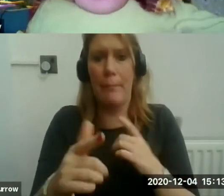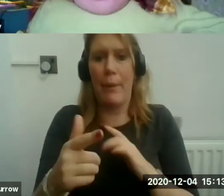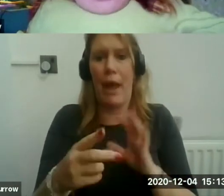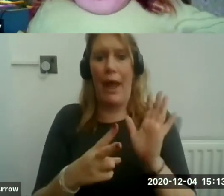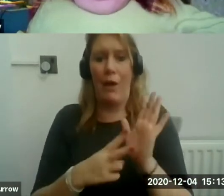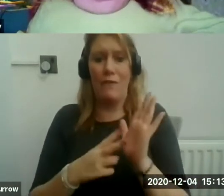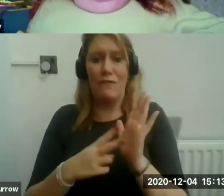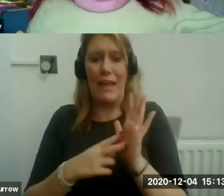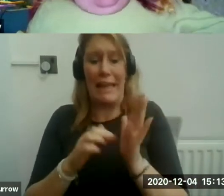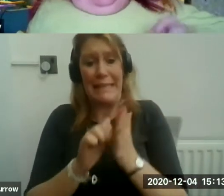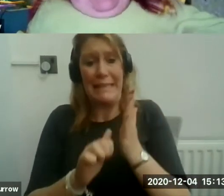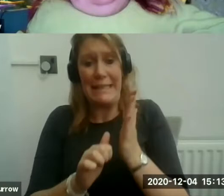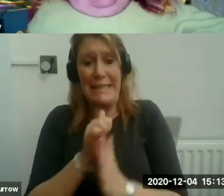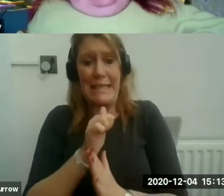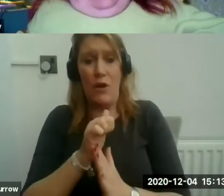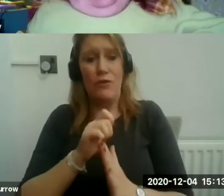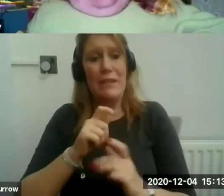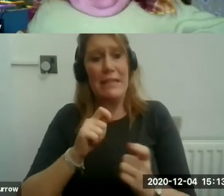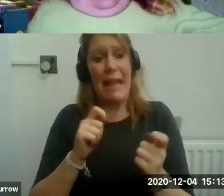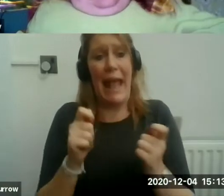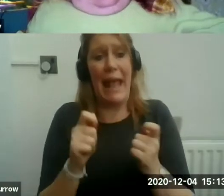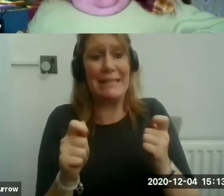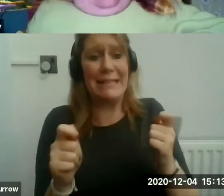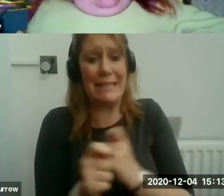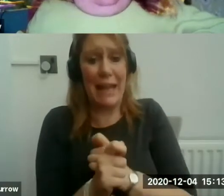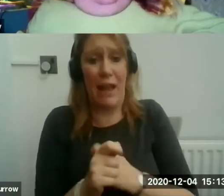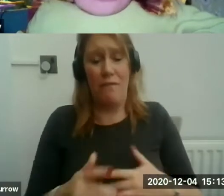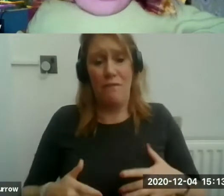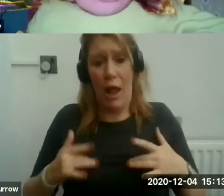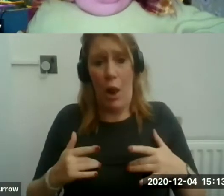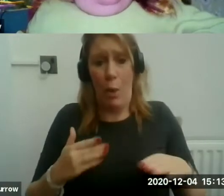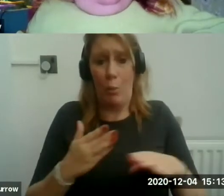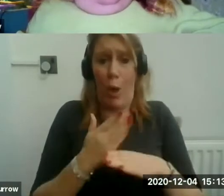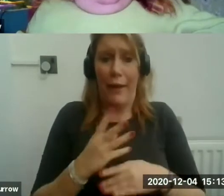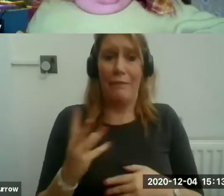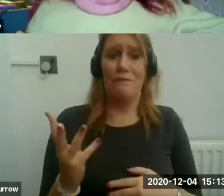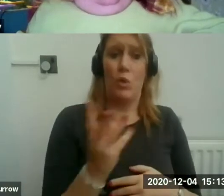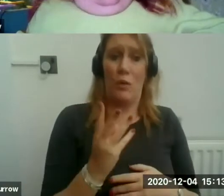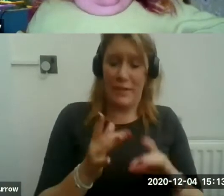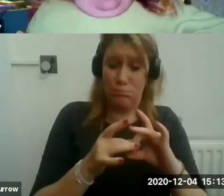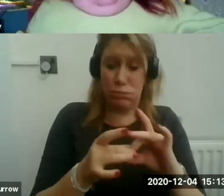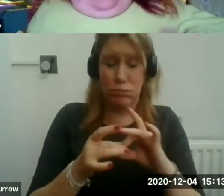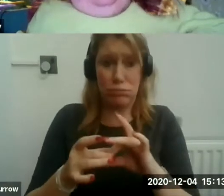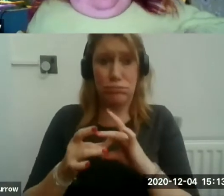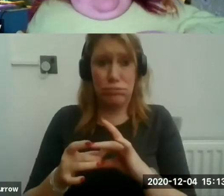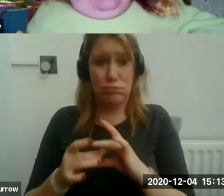that Vici very skilfully wrote it and edited it it actually looks more like